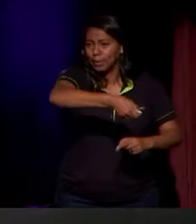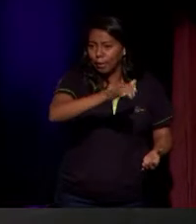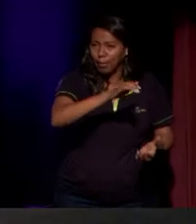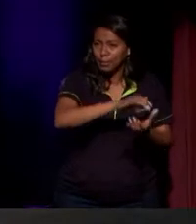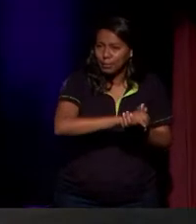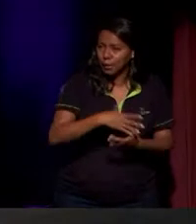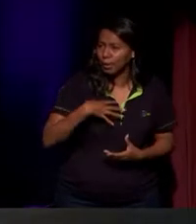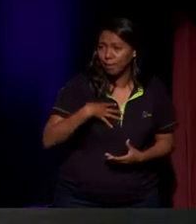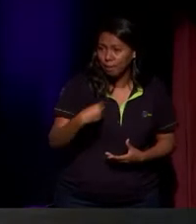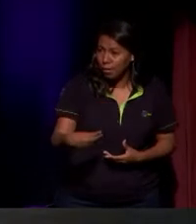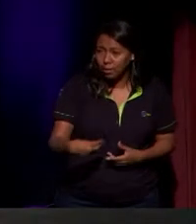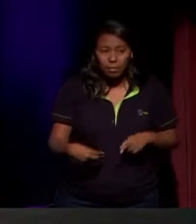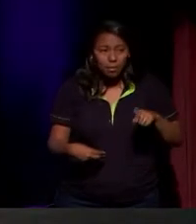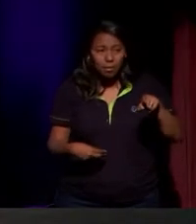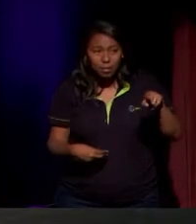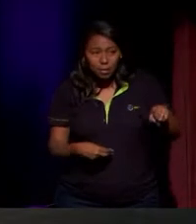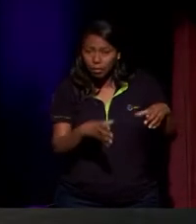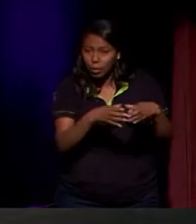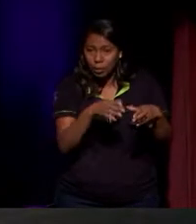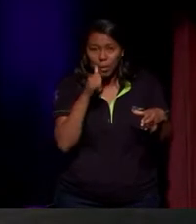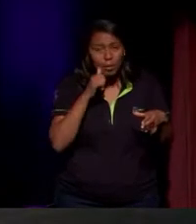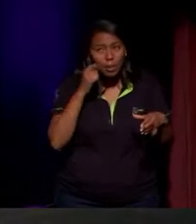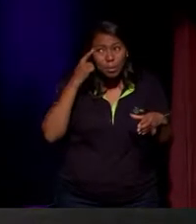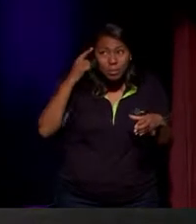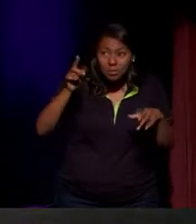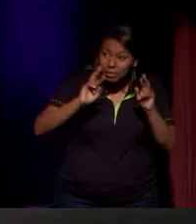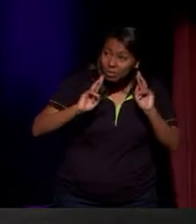and many of these girls think differently